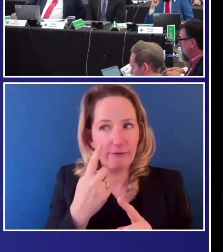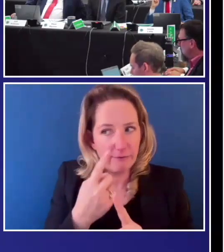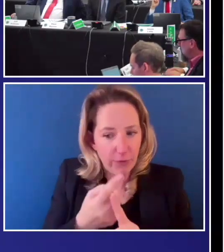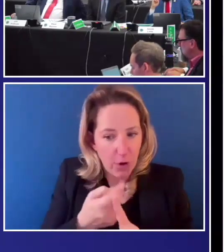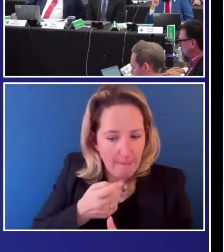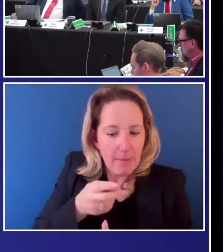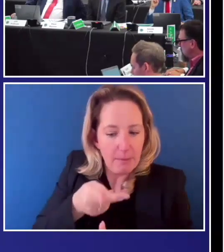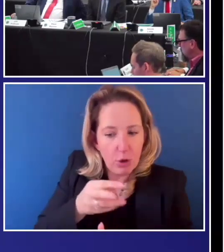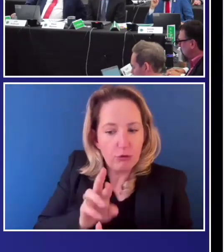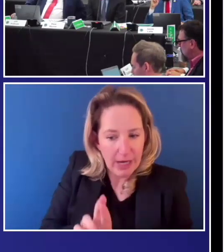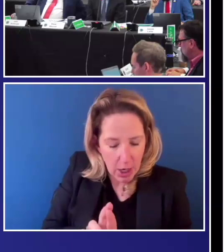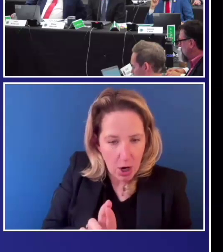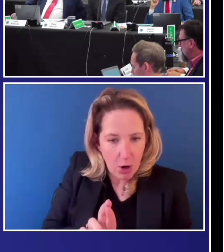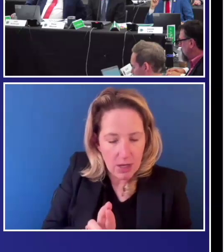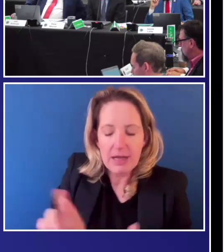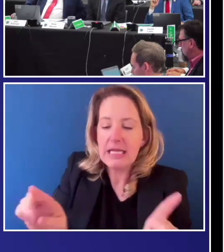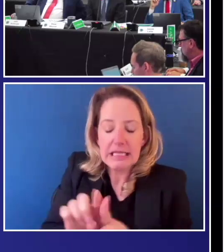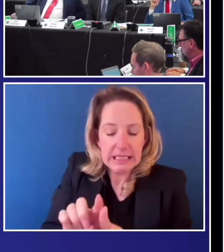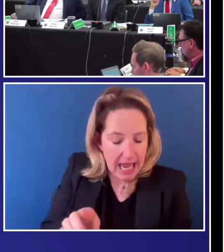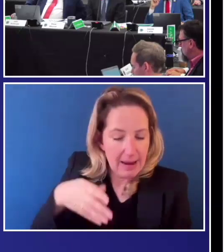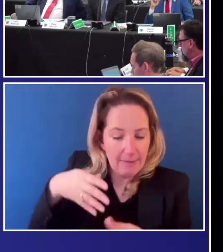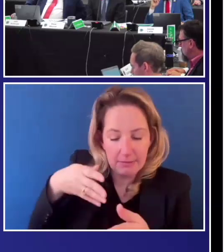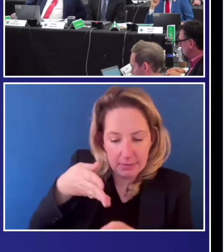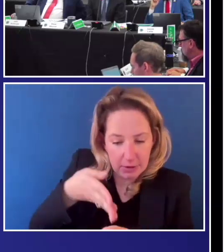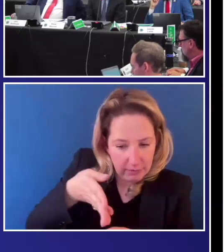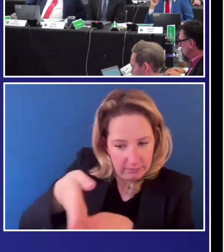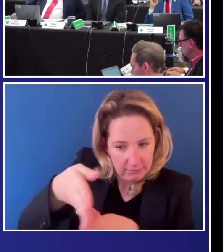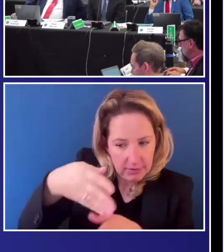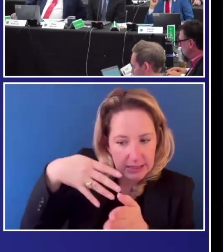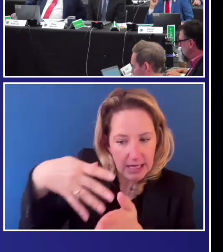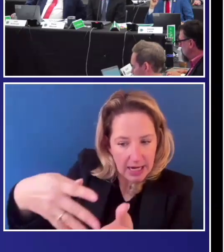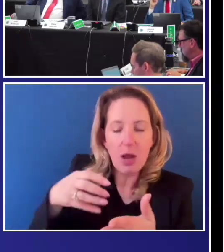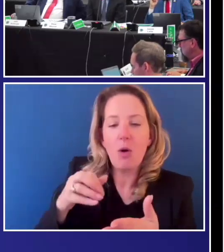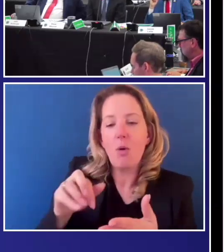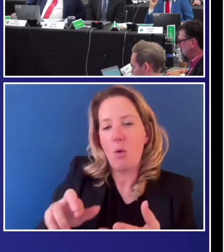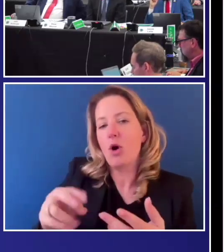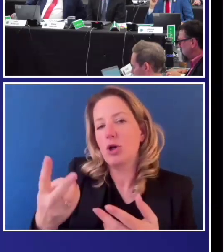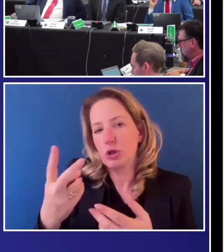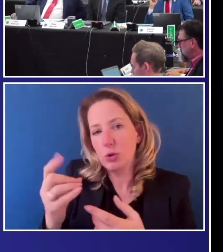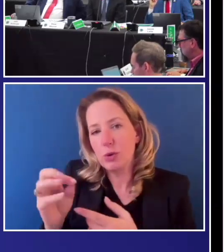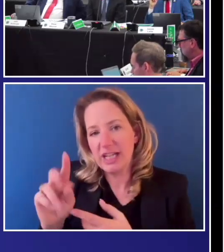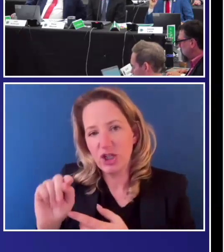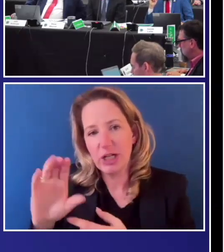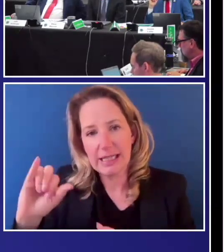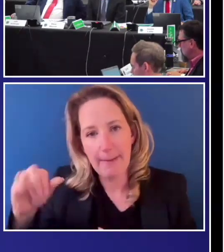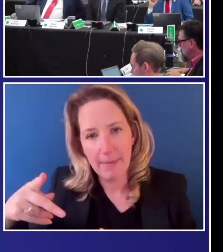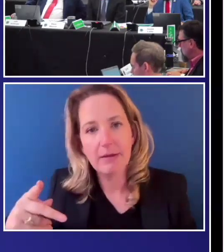under the two-digit CIP code in Puerto Rico or nationally in the same field of study under the two-digit CIP code or --